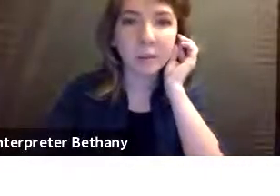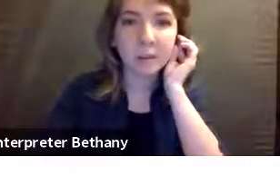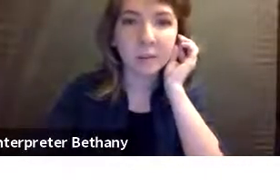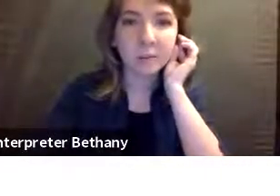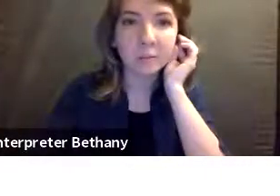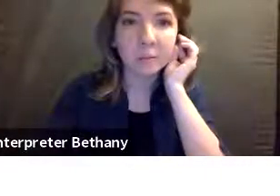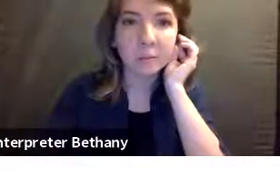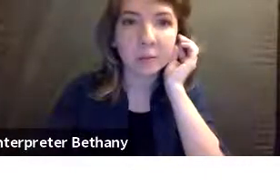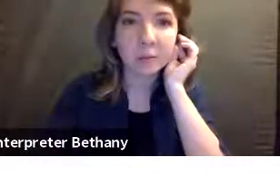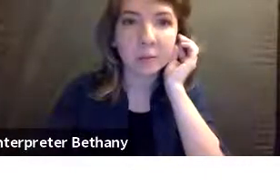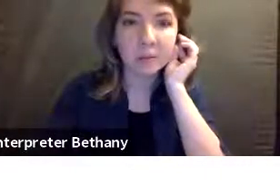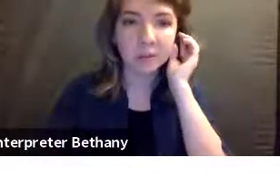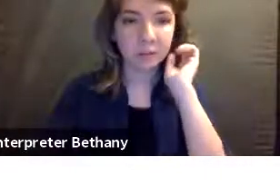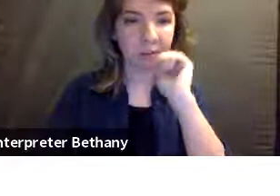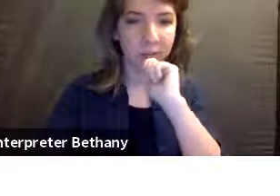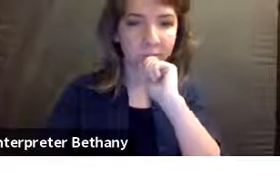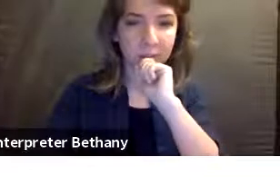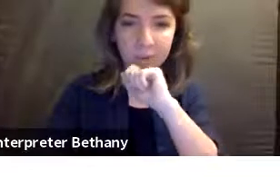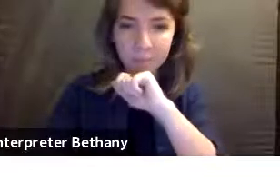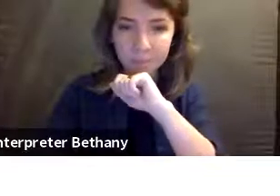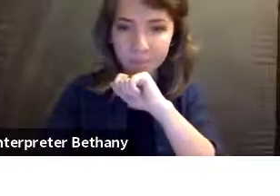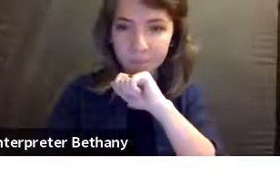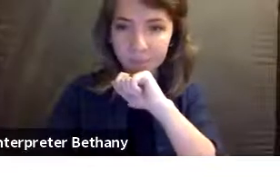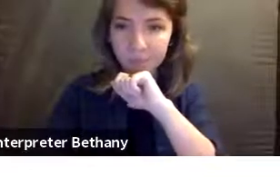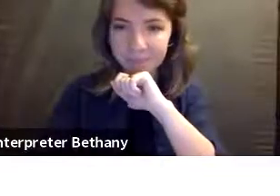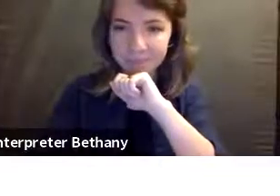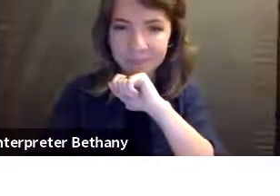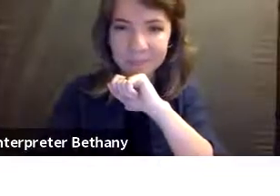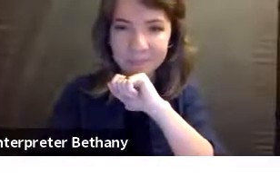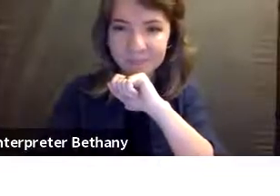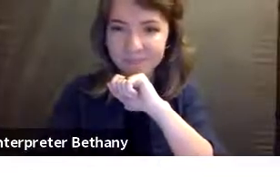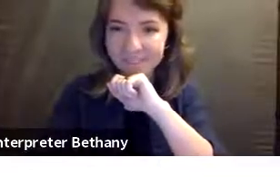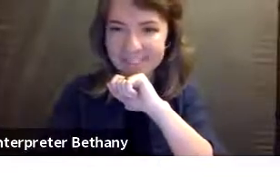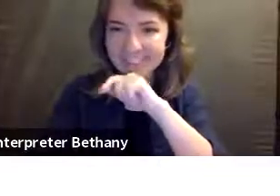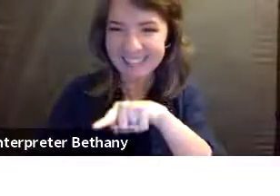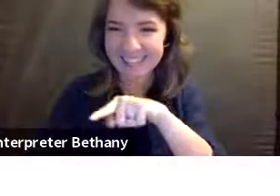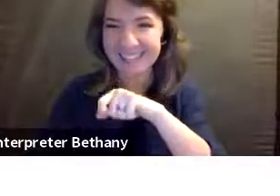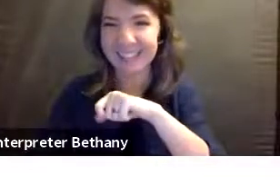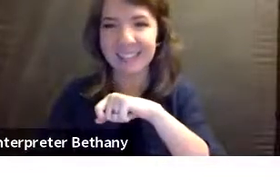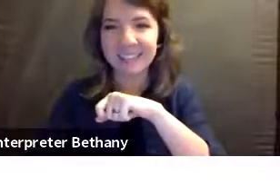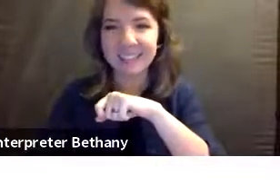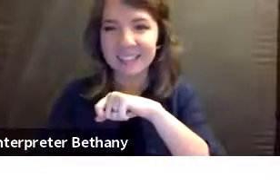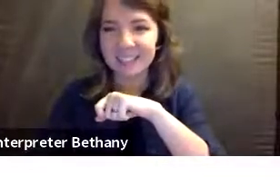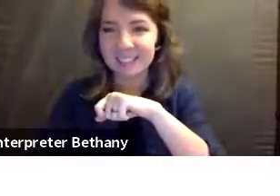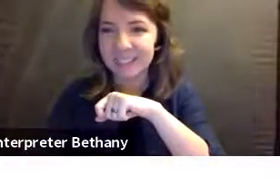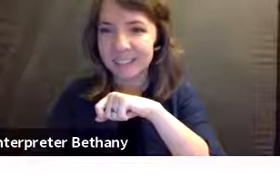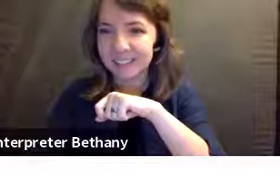Linda Kobashigawa: And I don't it's Gabrielle in. Oh, I see her. Interpreter Gabriella: Yes, I'm here. Linda Kobashigawa: And I'm leaving. I have a set on the